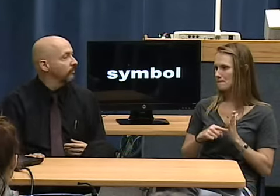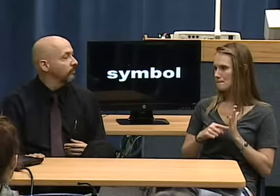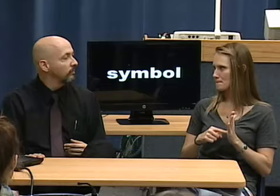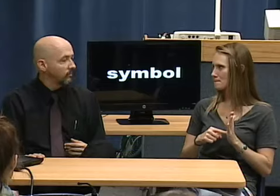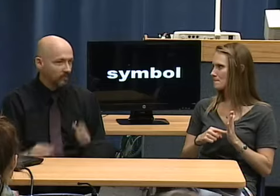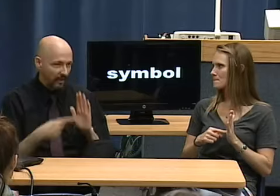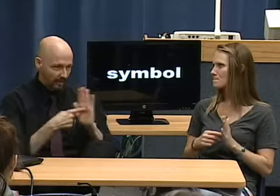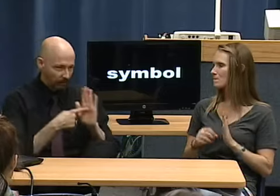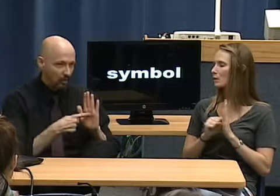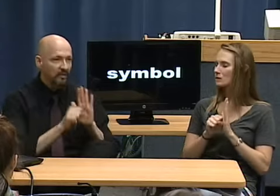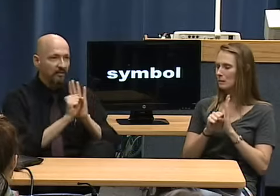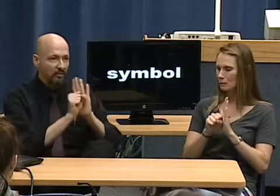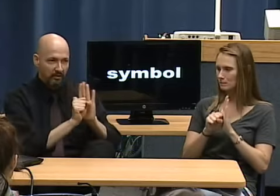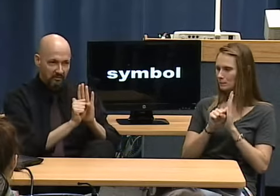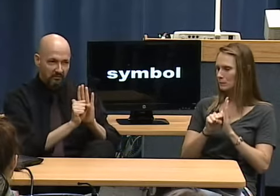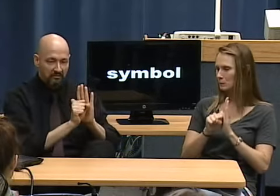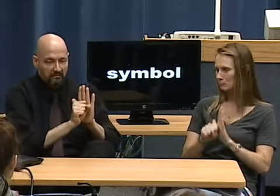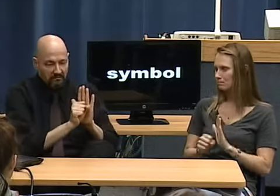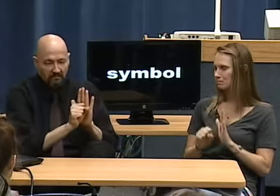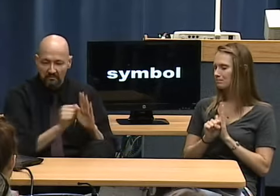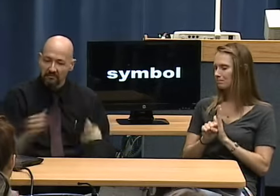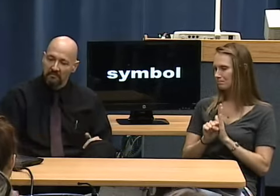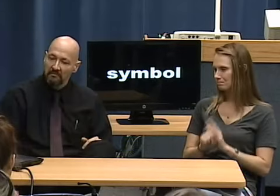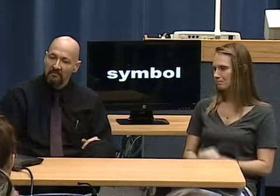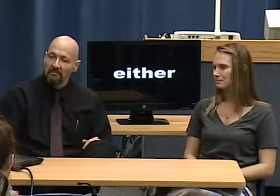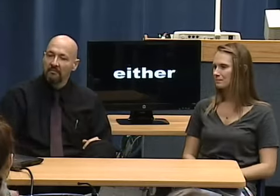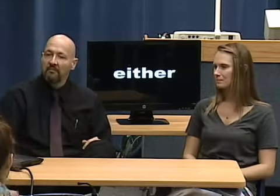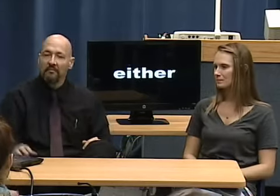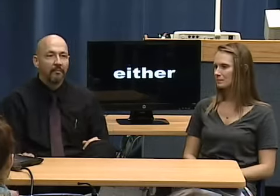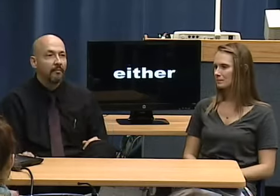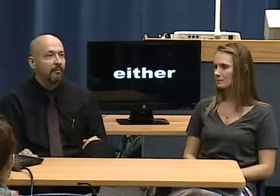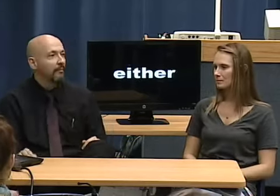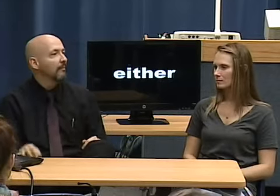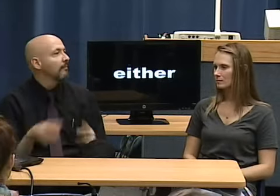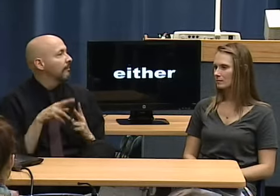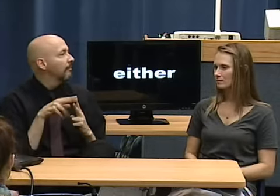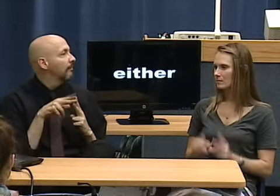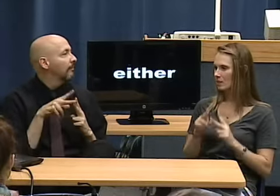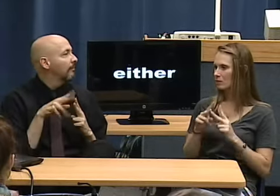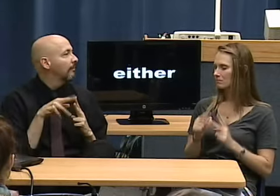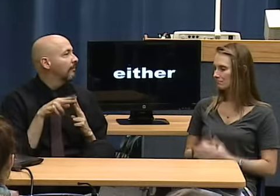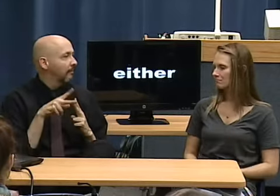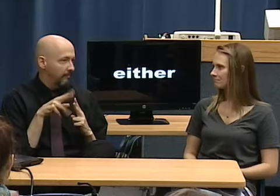Example. Symbol. Either.